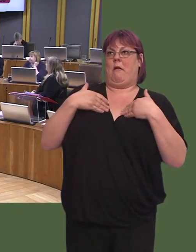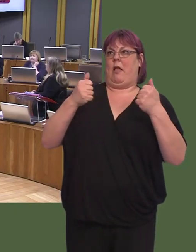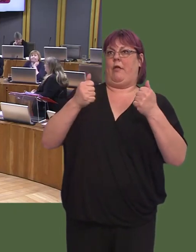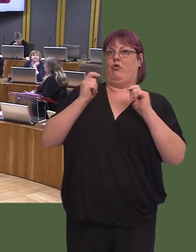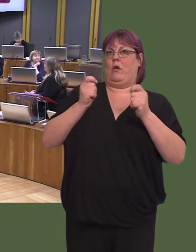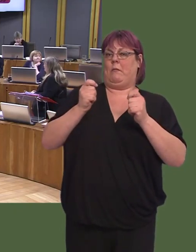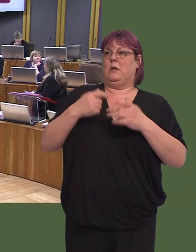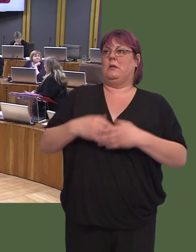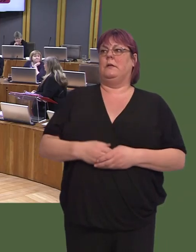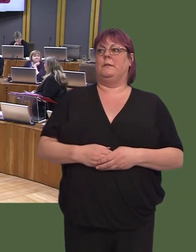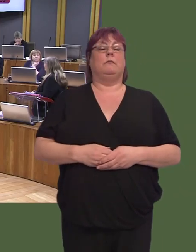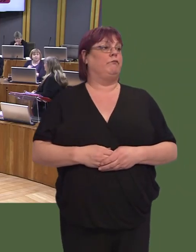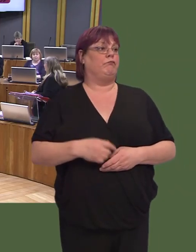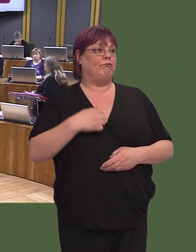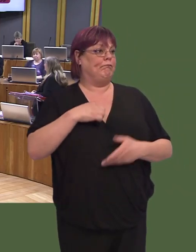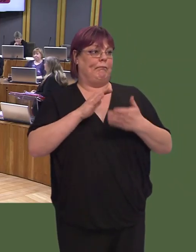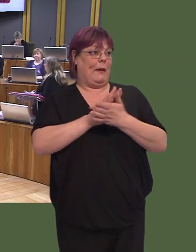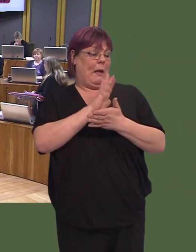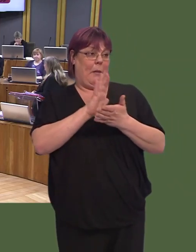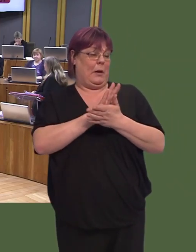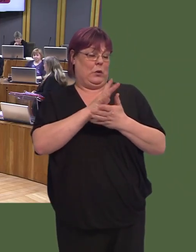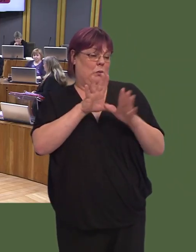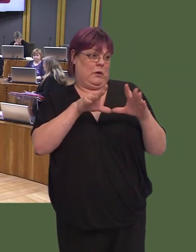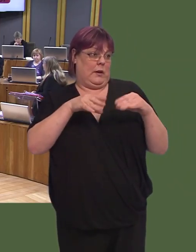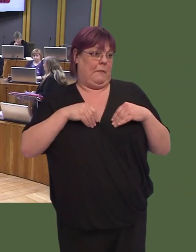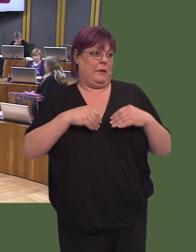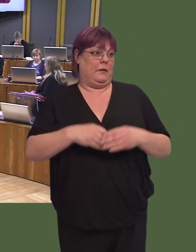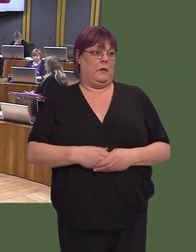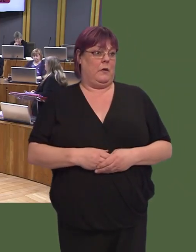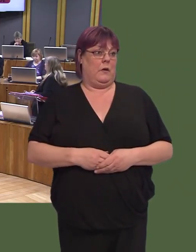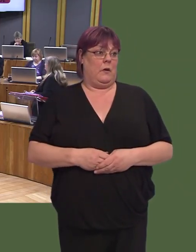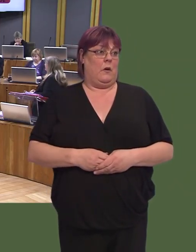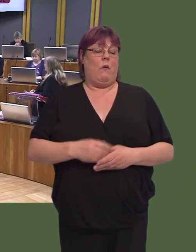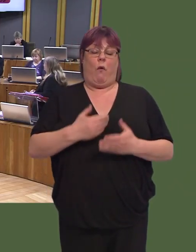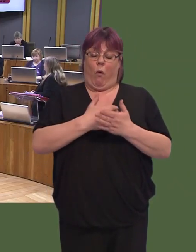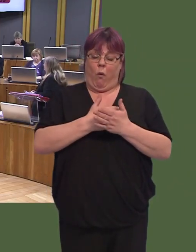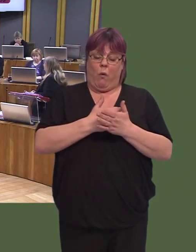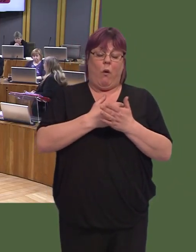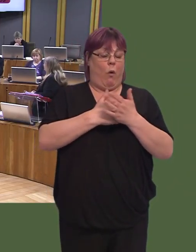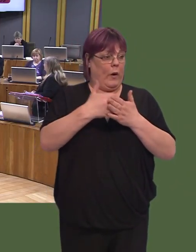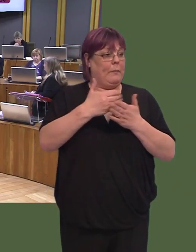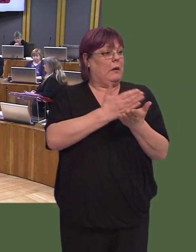I am very happy to categorically say that. We've never made any bones about the fact that we need to stay inside those arrangements.